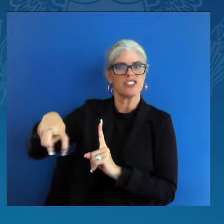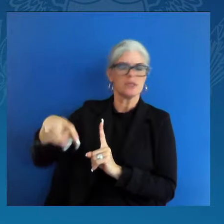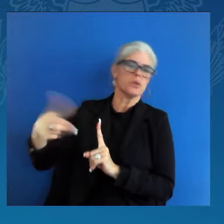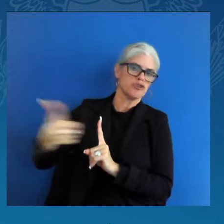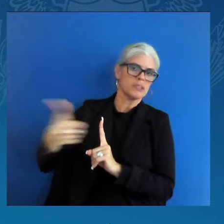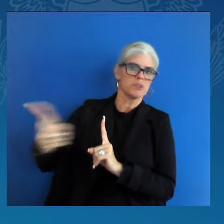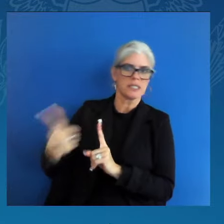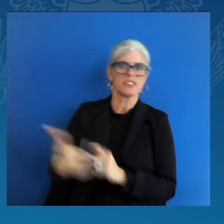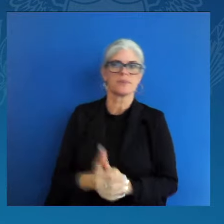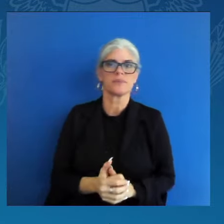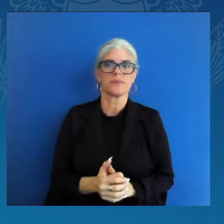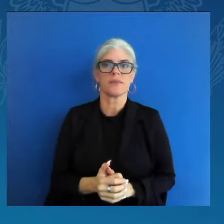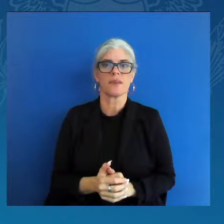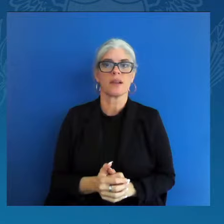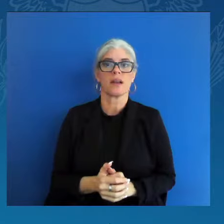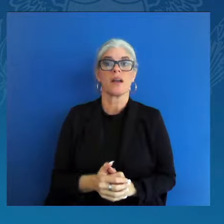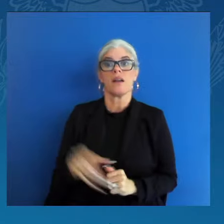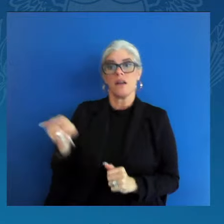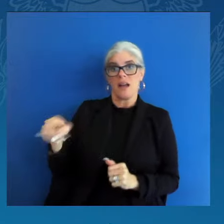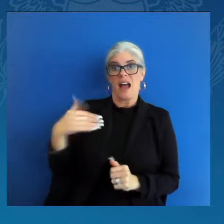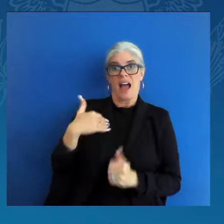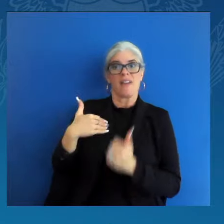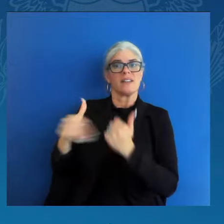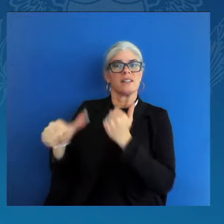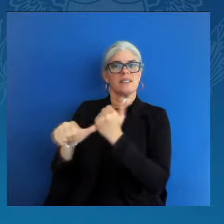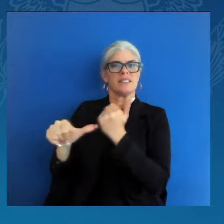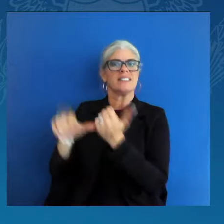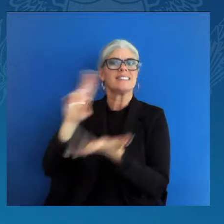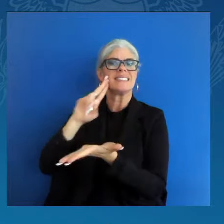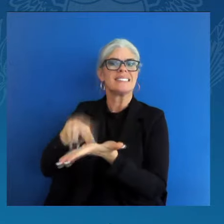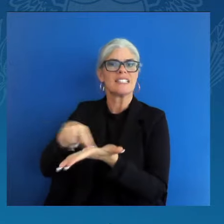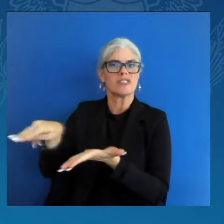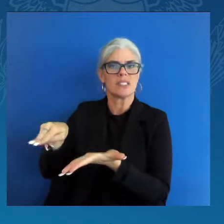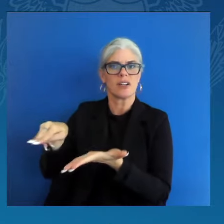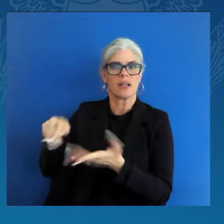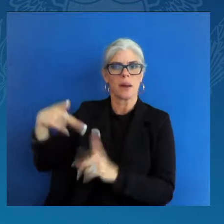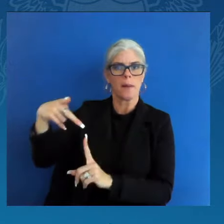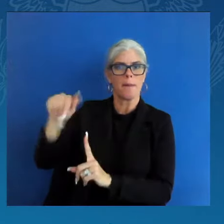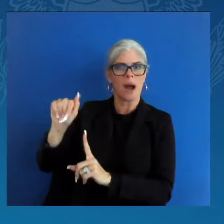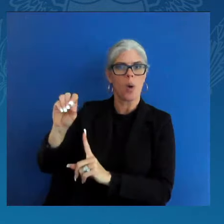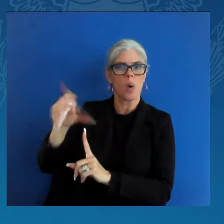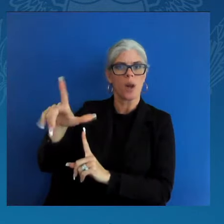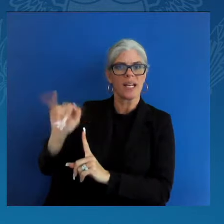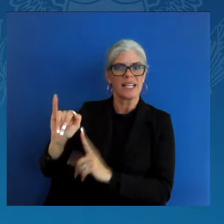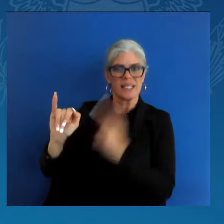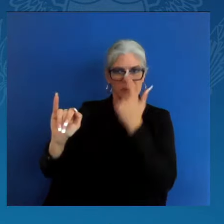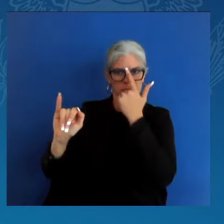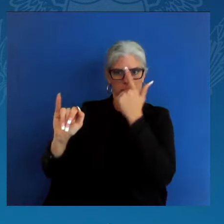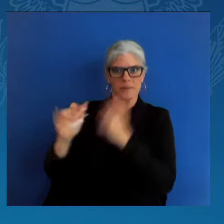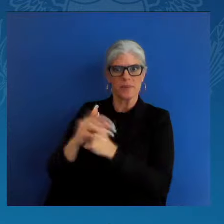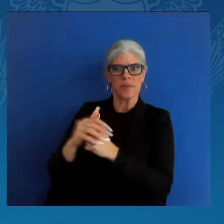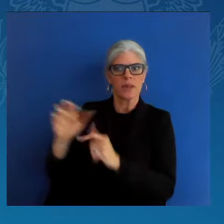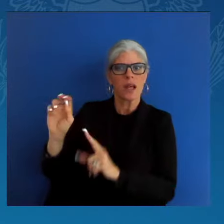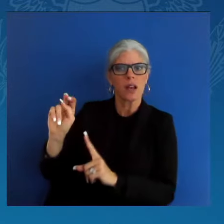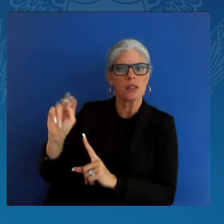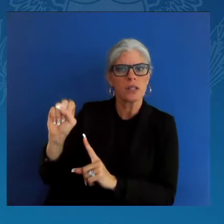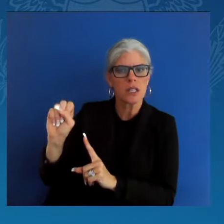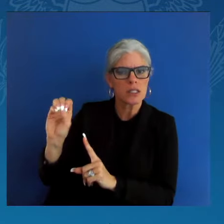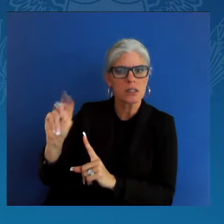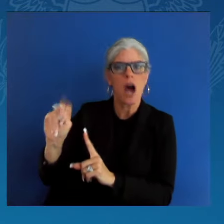for regulating a range of novel space activities. And I'd like to ask our colleagues, starting with Deputy Secretary Trachtenberg,